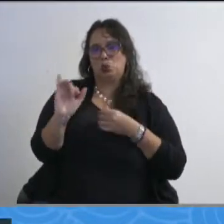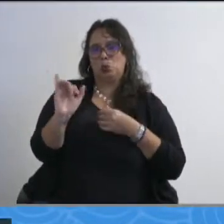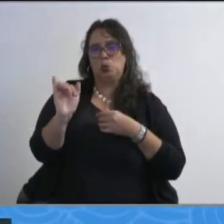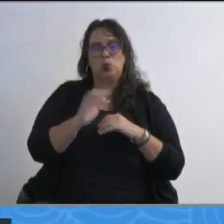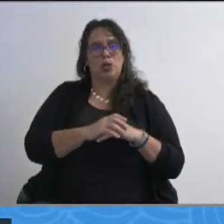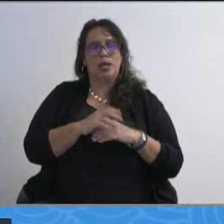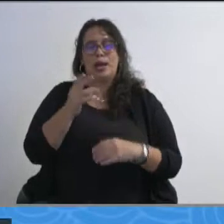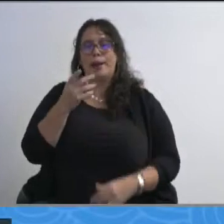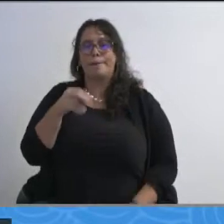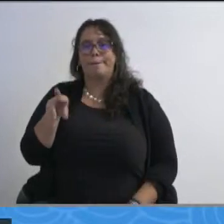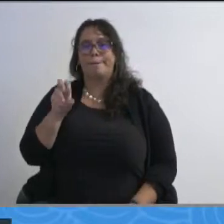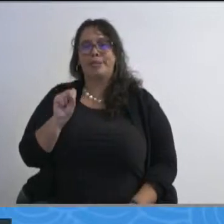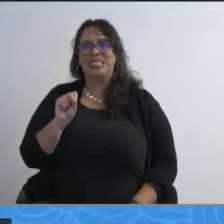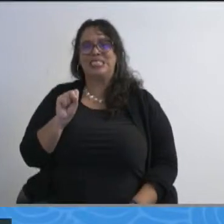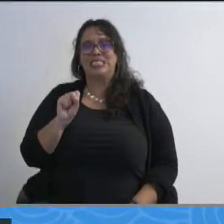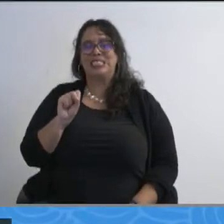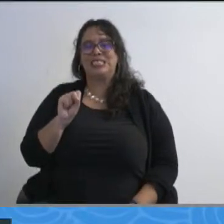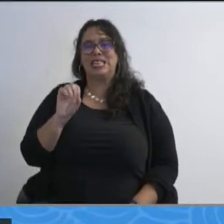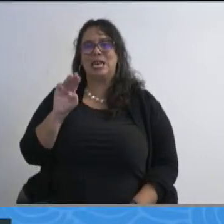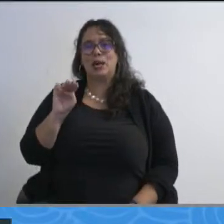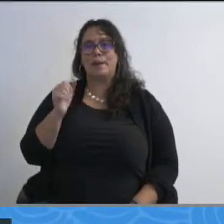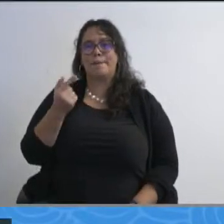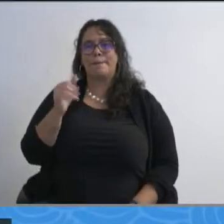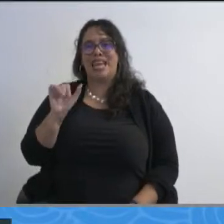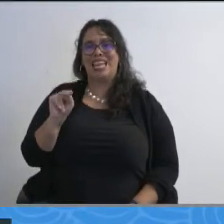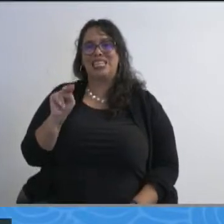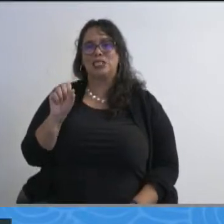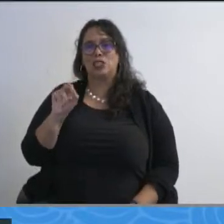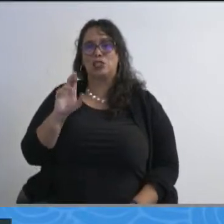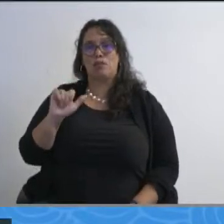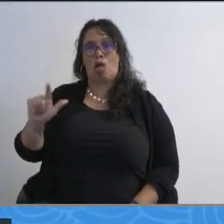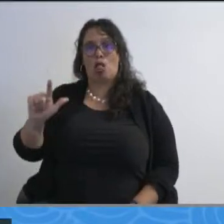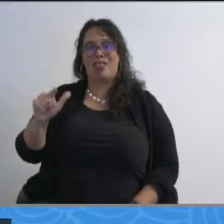Ms. Small, Megan Small, from Herrera. Thank you for being here. She has a question.